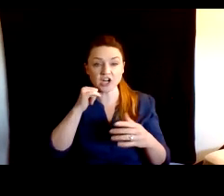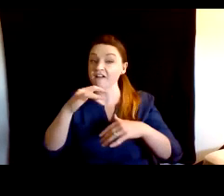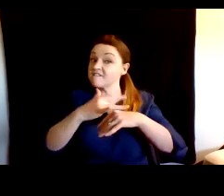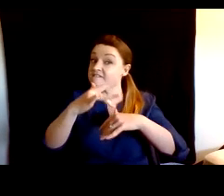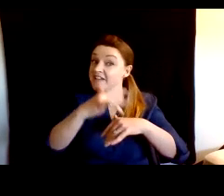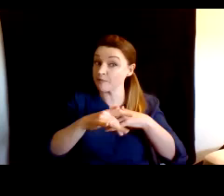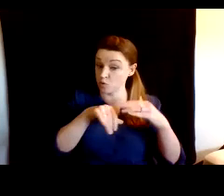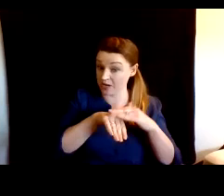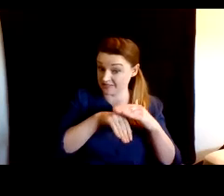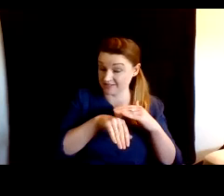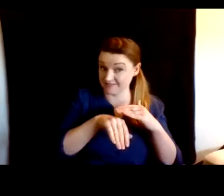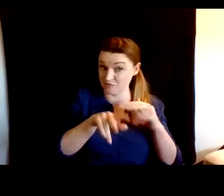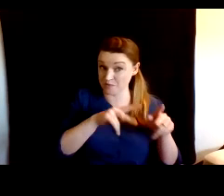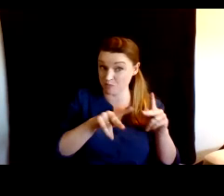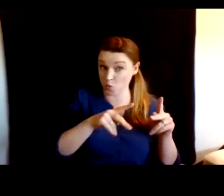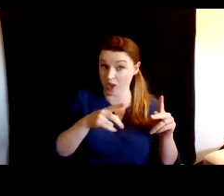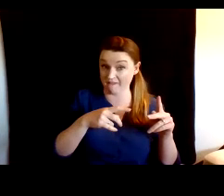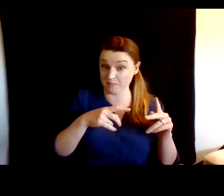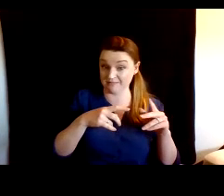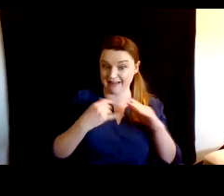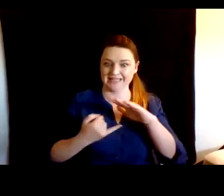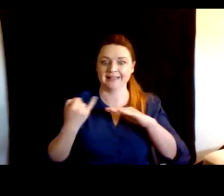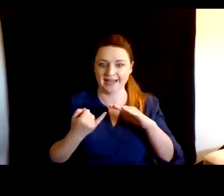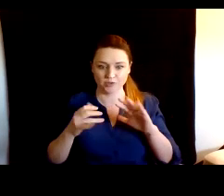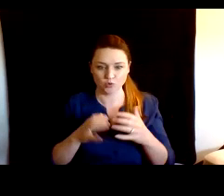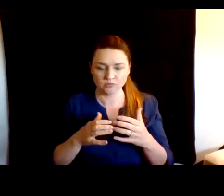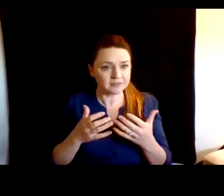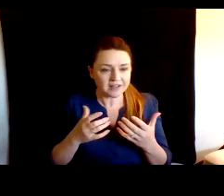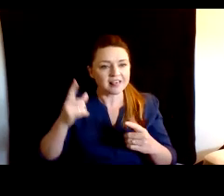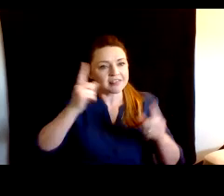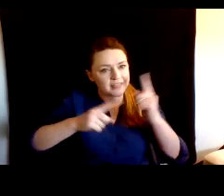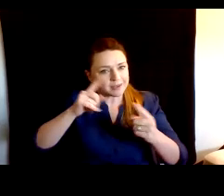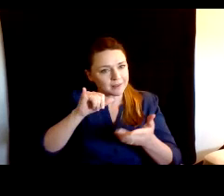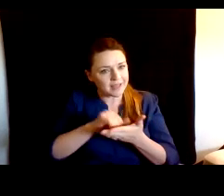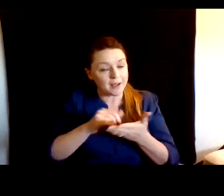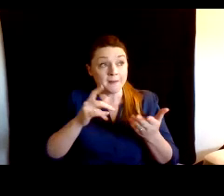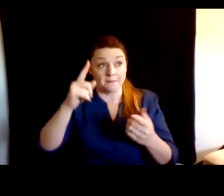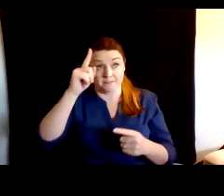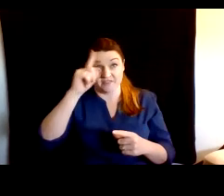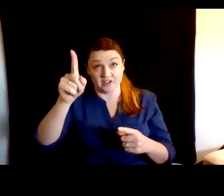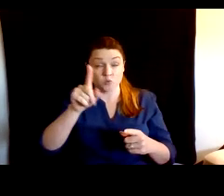to individuals who are marginalized. So perhaps we're thinking about individuals who have intellectual or developmental disabilities